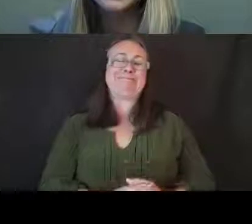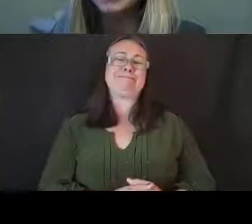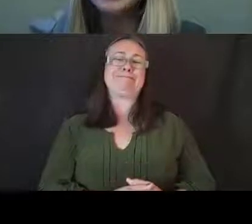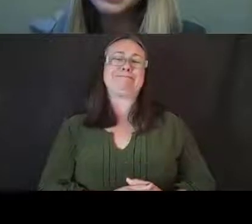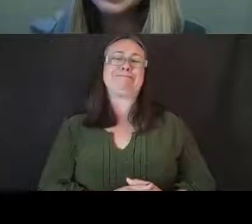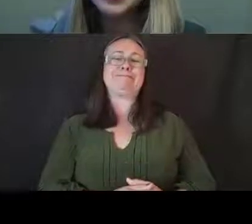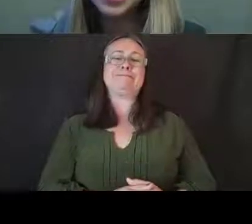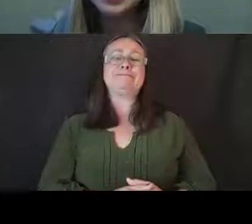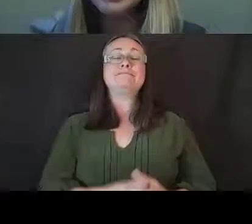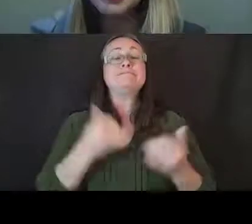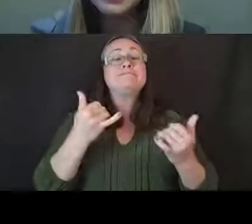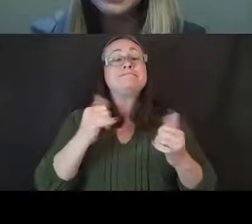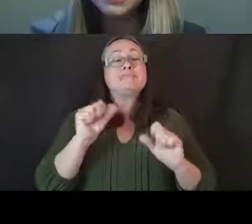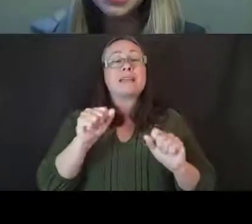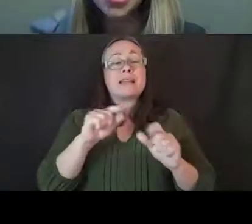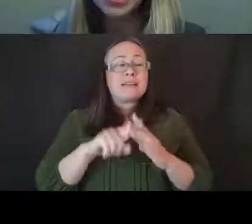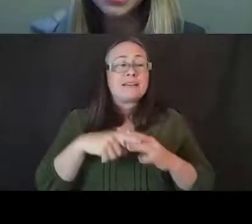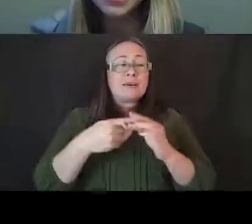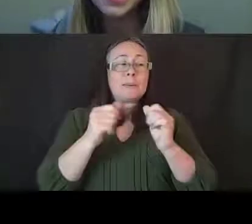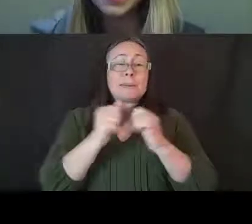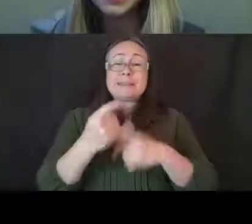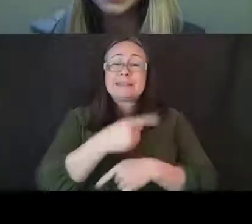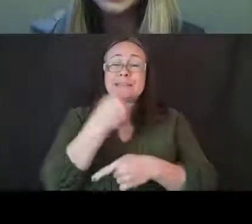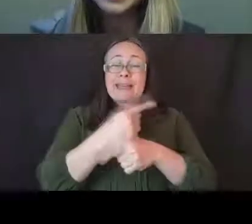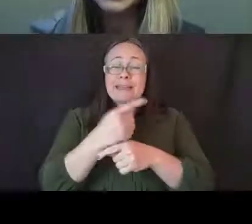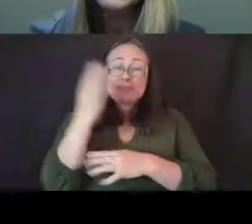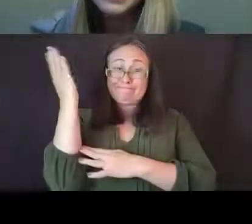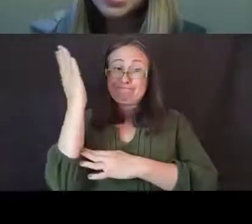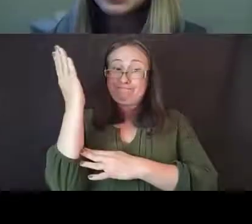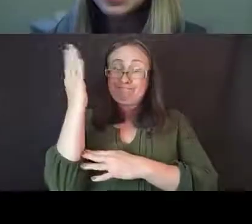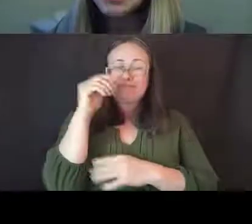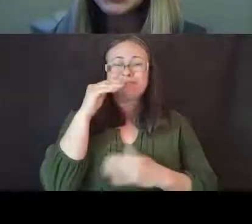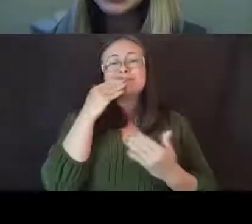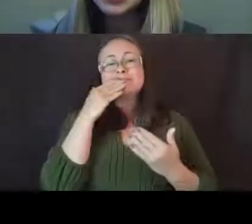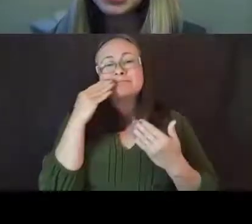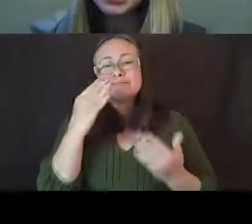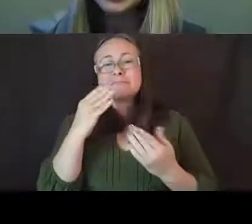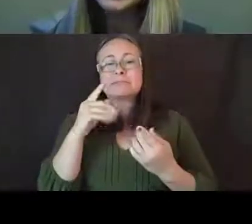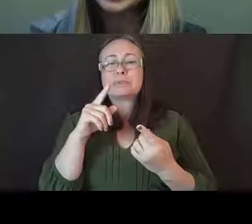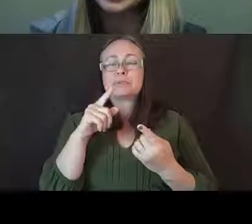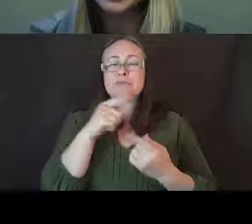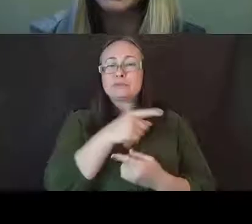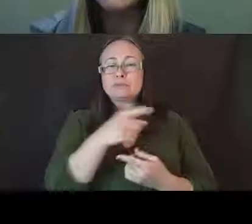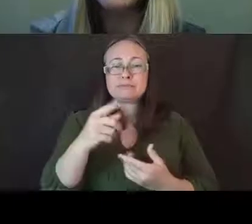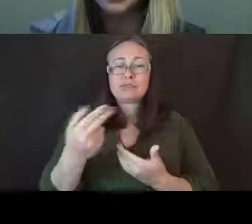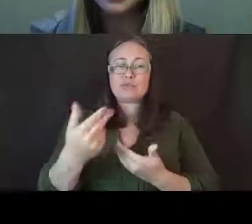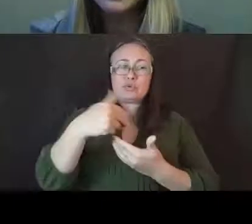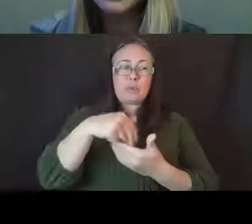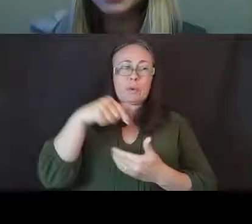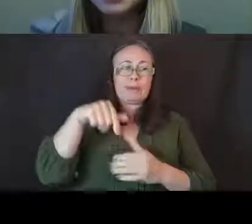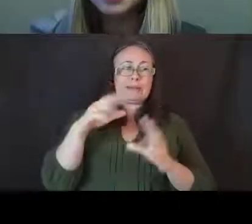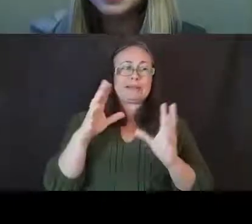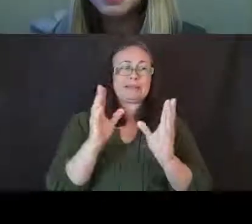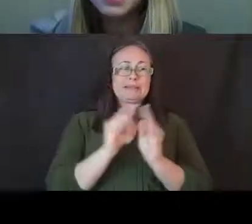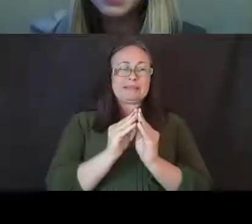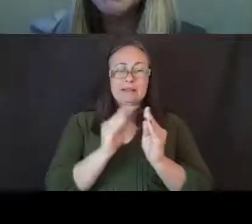Elyse Sullivan: And now we can get started with today's talk. So thank you so much for joining our session on Rigor and Reproducibility: